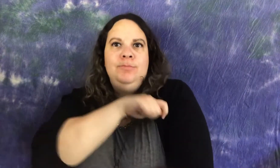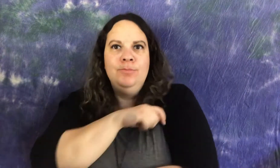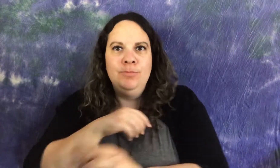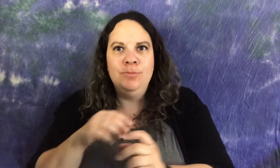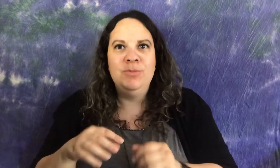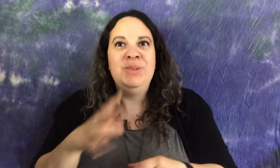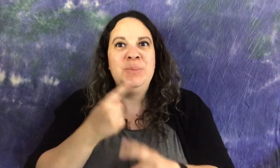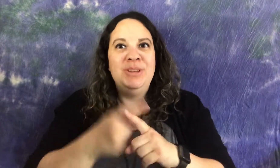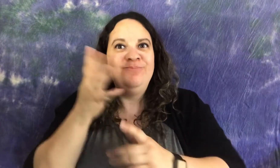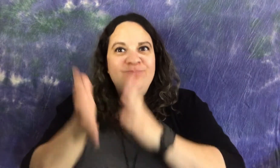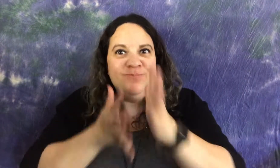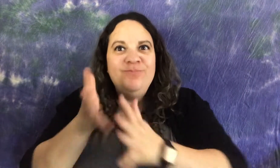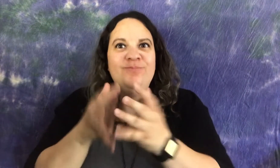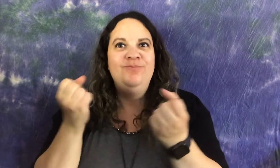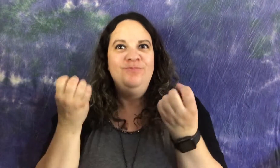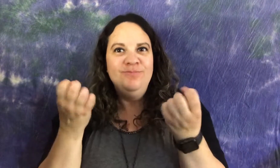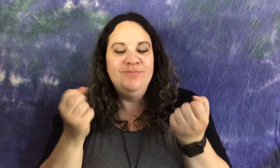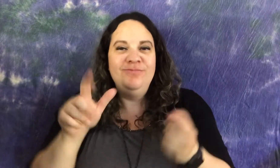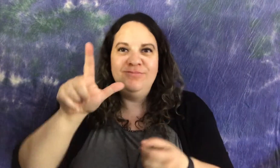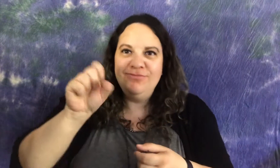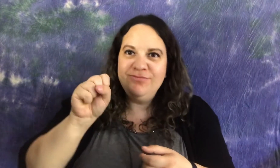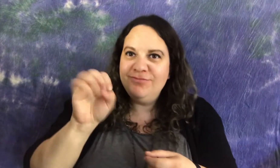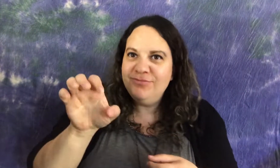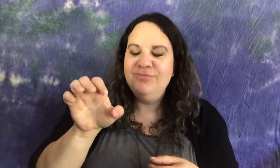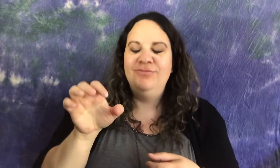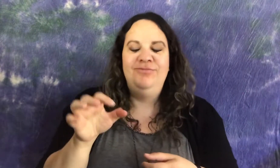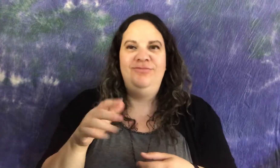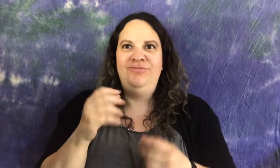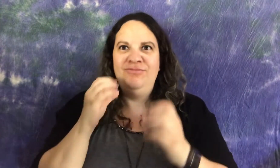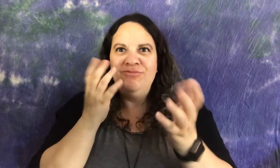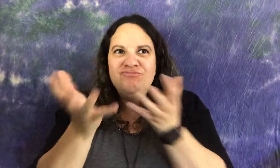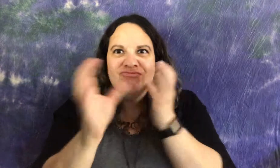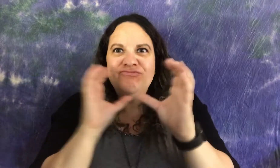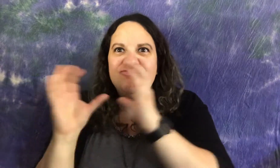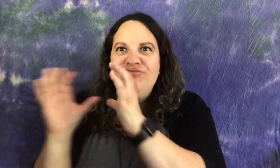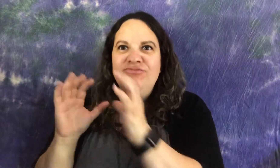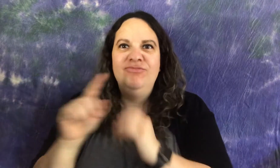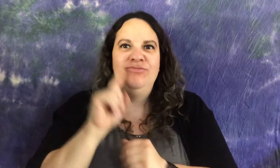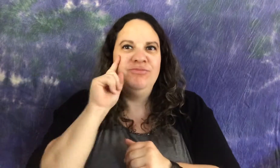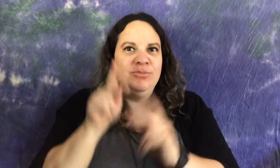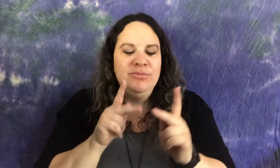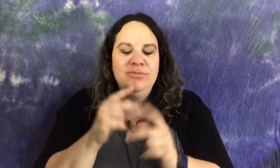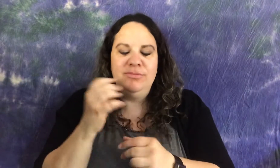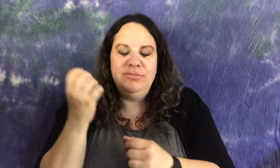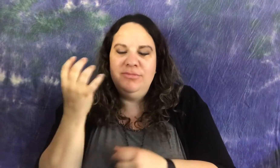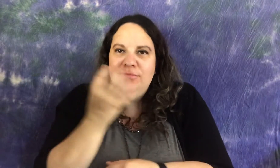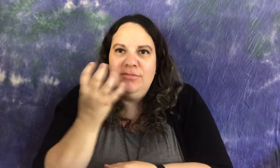I learned LSE to communicate with other deaf people. It was awesome!